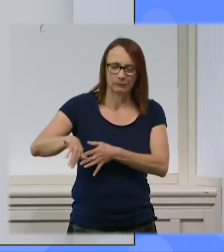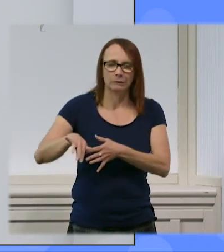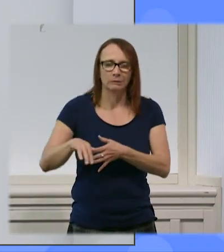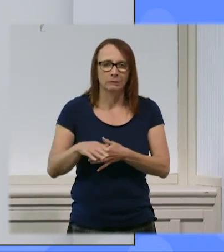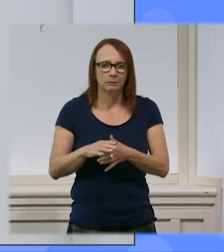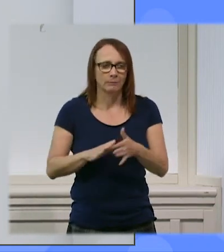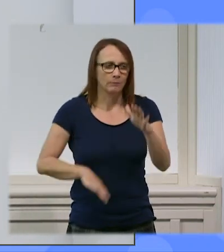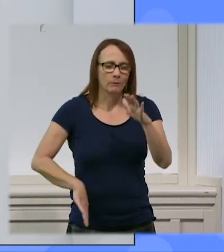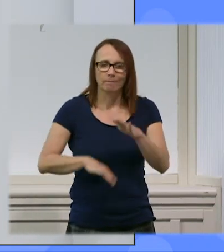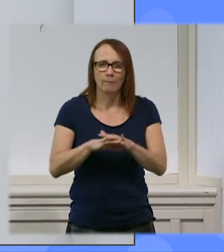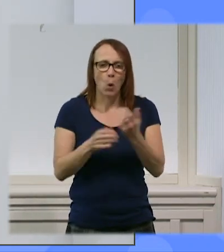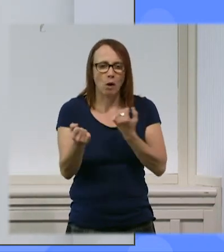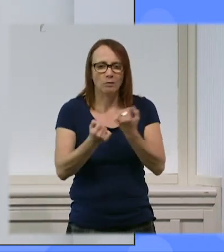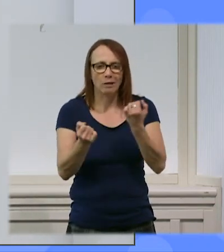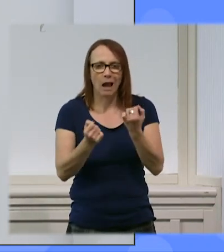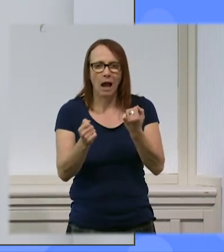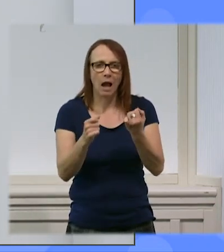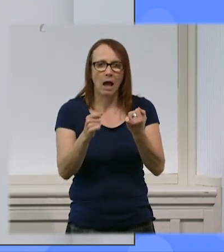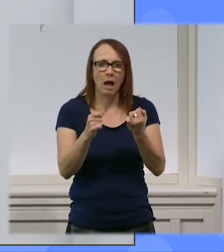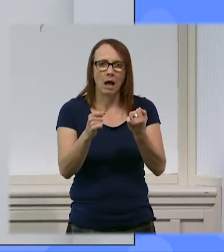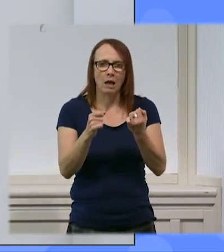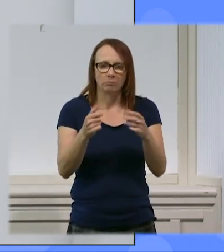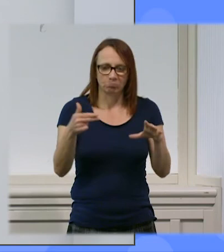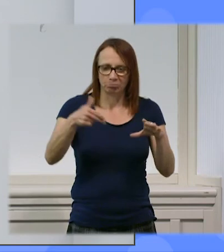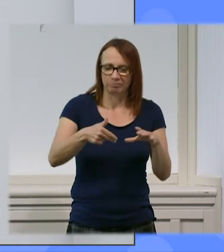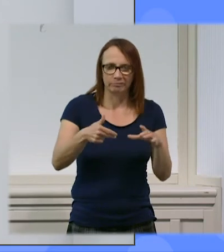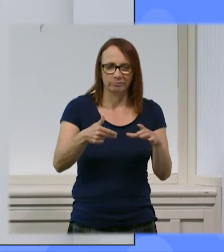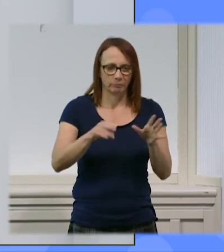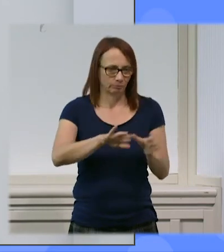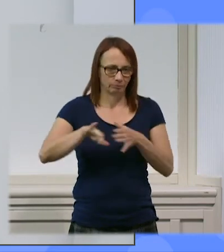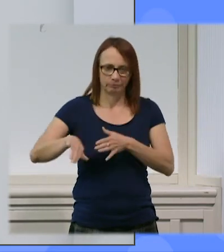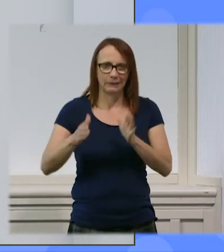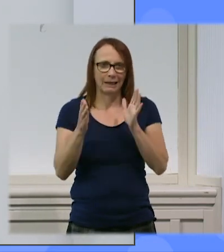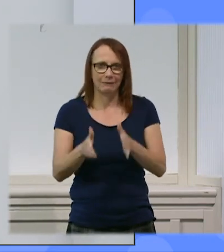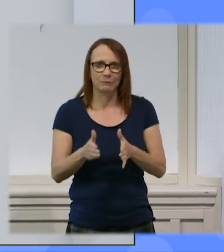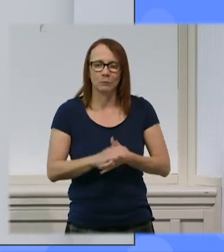diesel and petrol vehicles cars vans buses lorries you know with electric